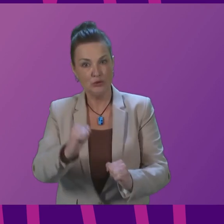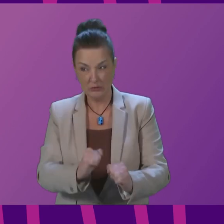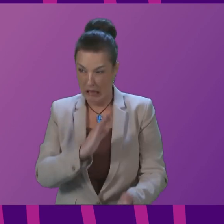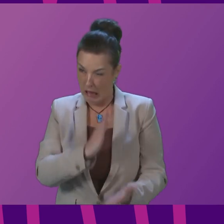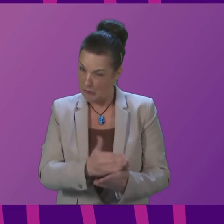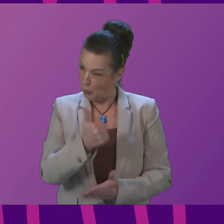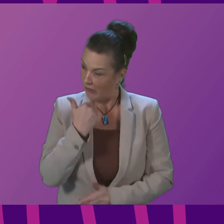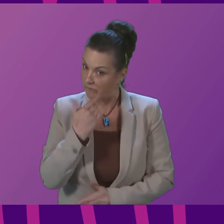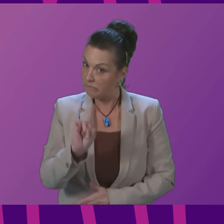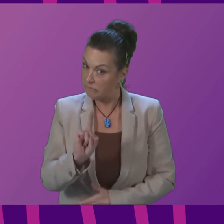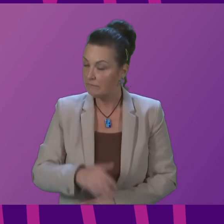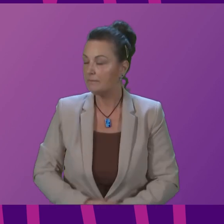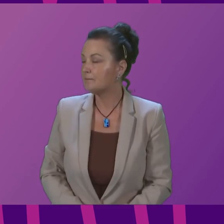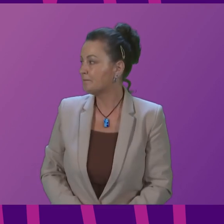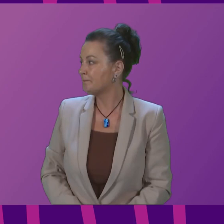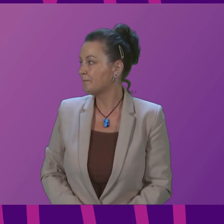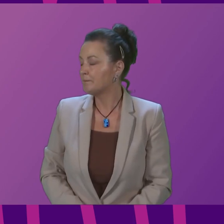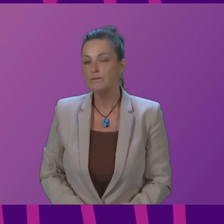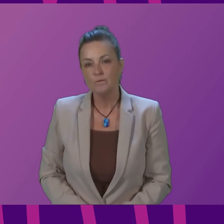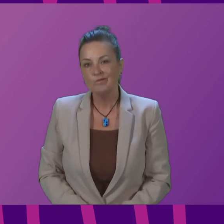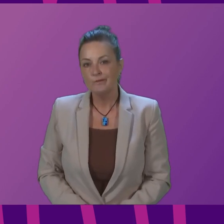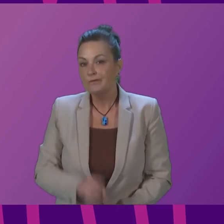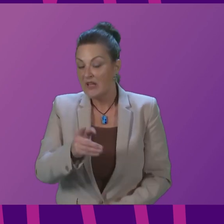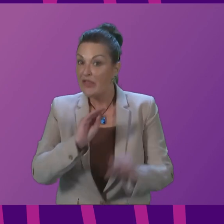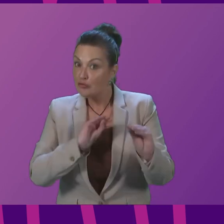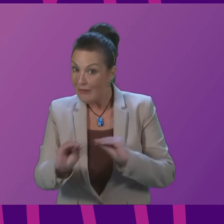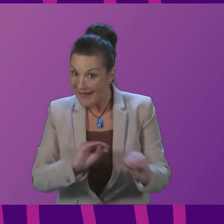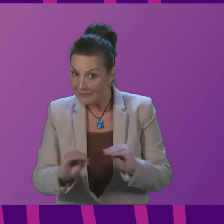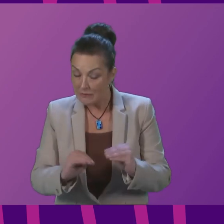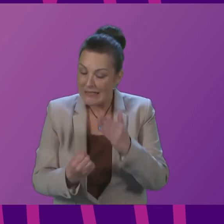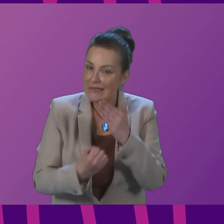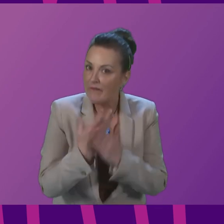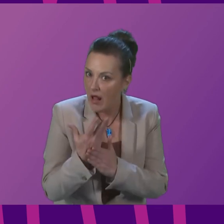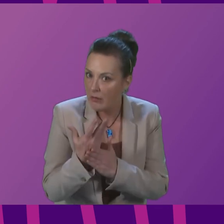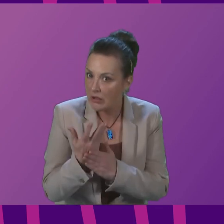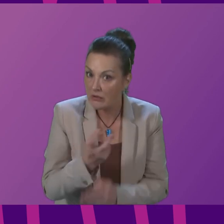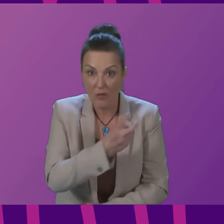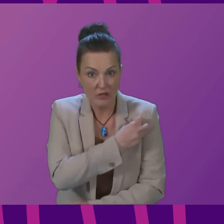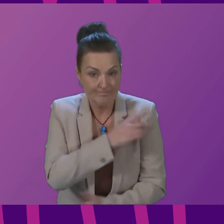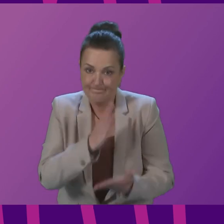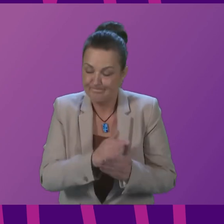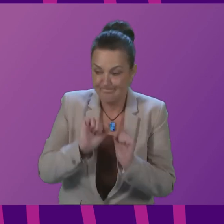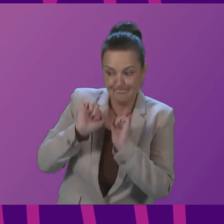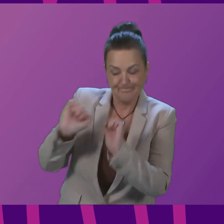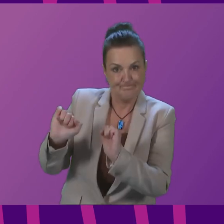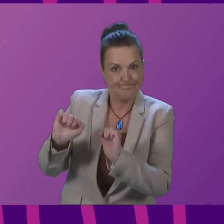The training and development of officers and the operational delivery of policing are matters for the chief constable.